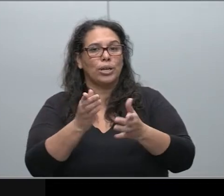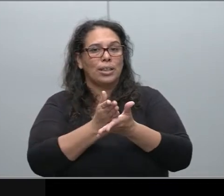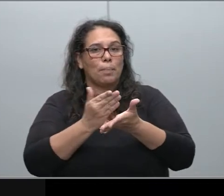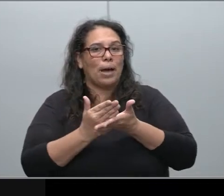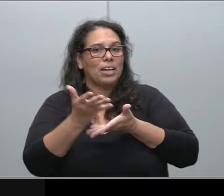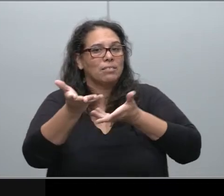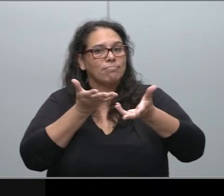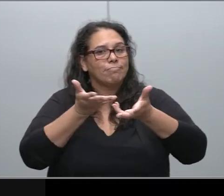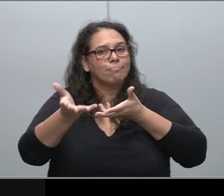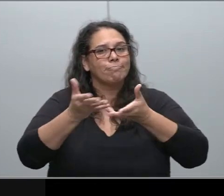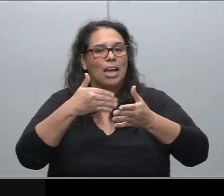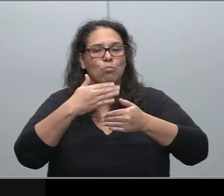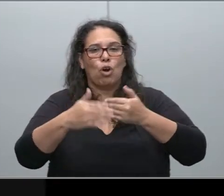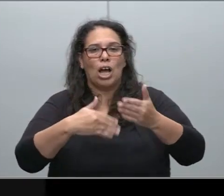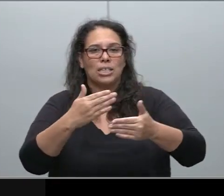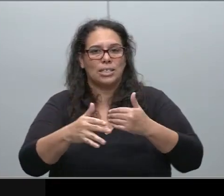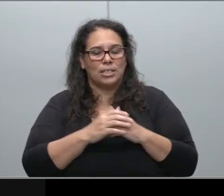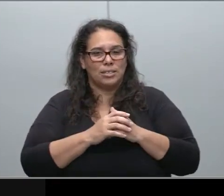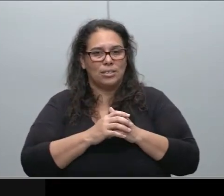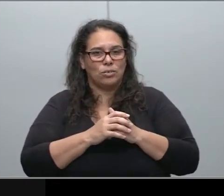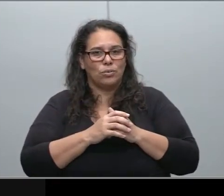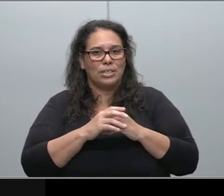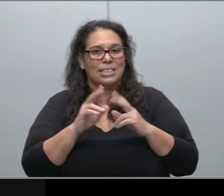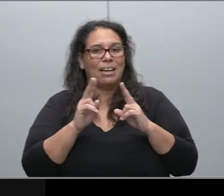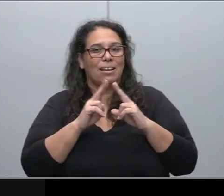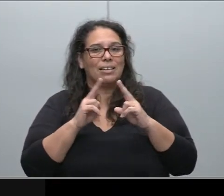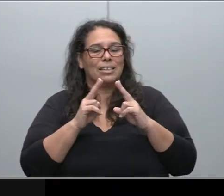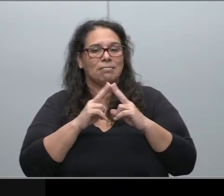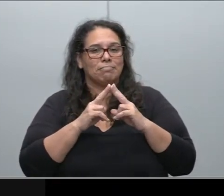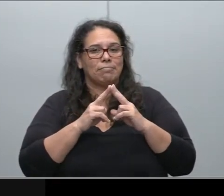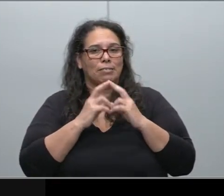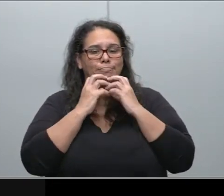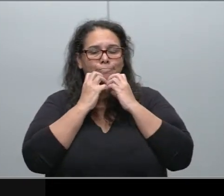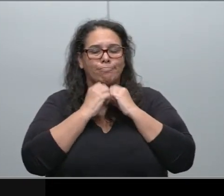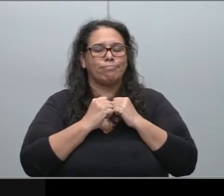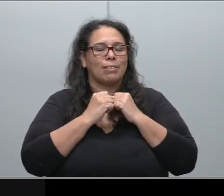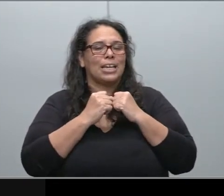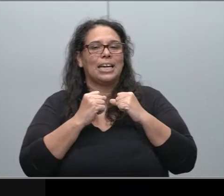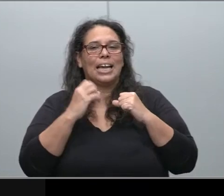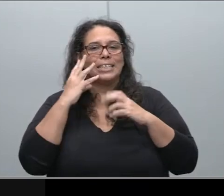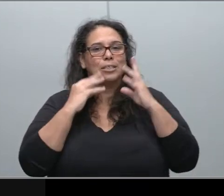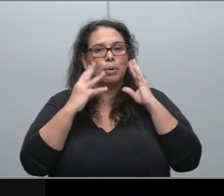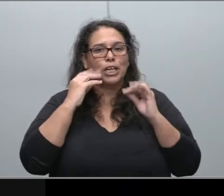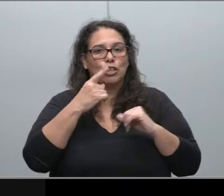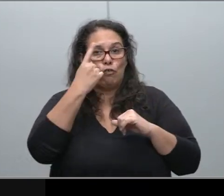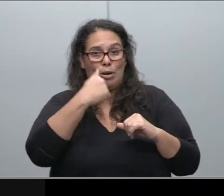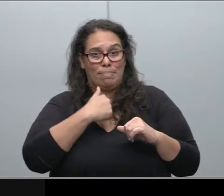And then there were some other, there was students who said, "Well, I don't know if I wanna be any of those, but if there's another, count me in for that."